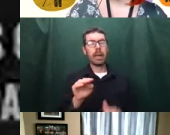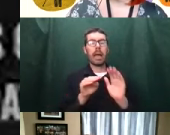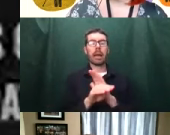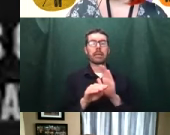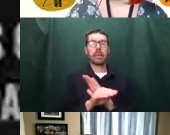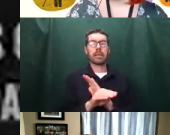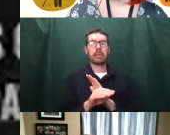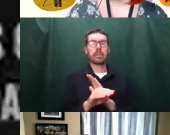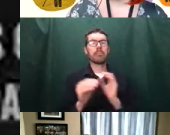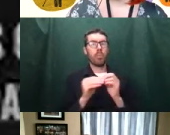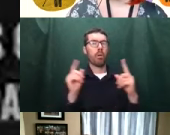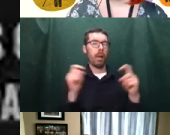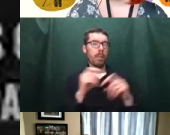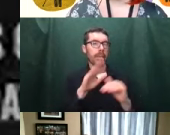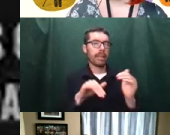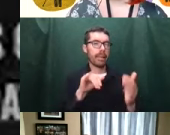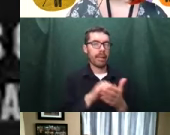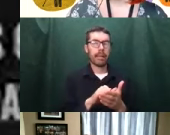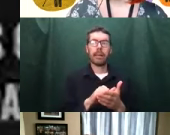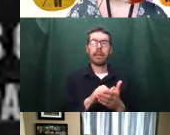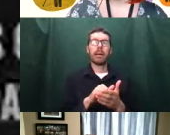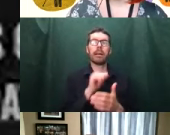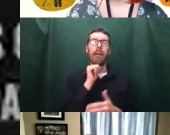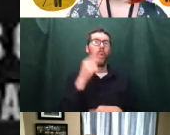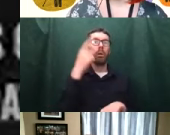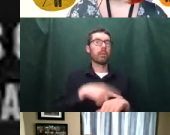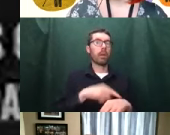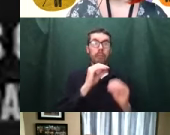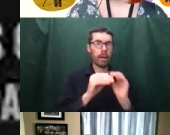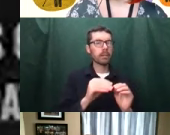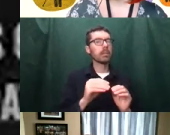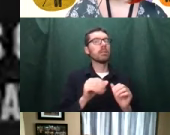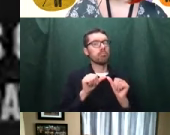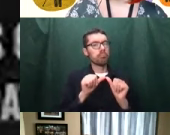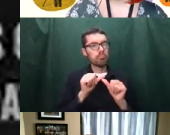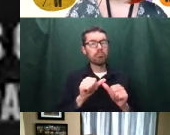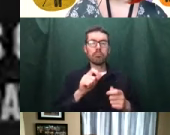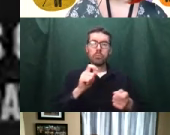and it's a constant process and it doesn't stop. It is fluid and it's ever changing.